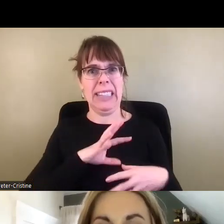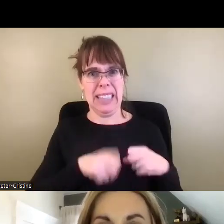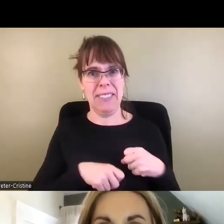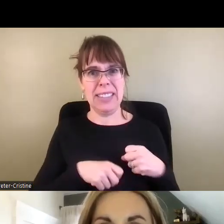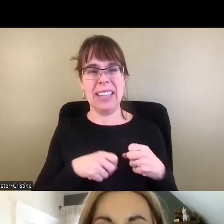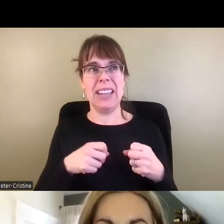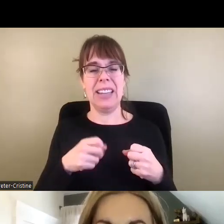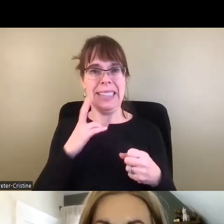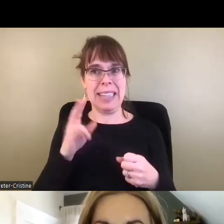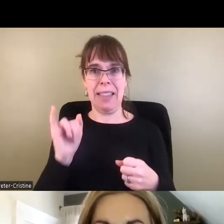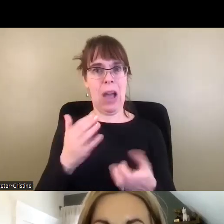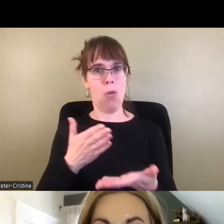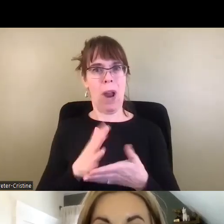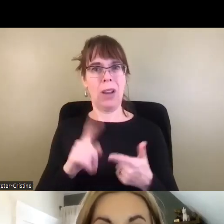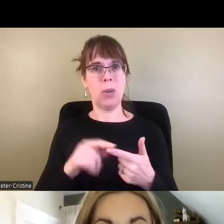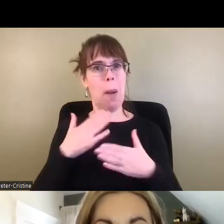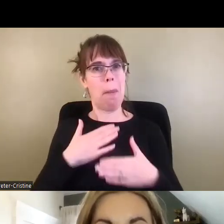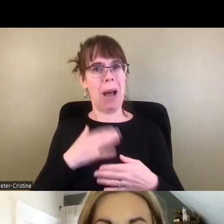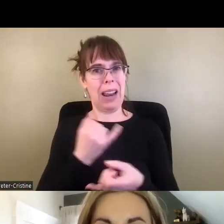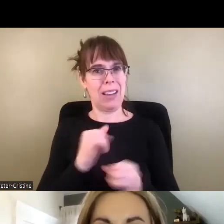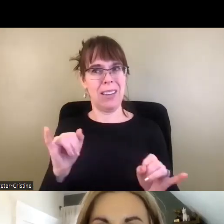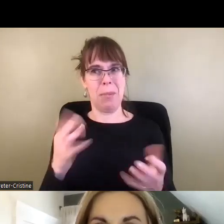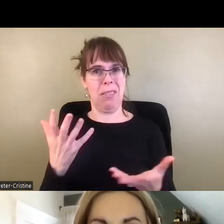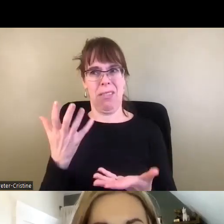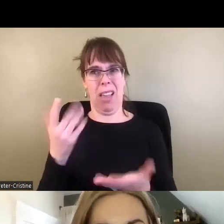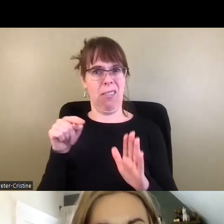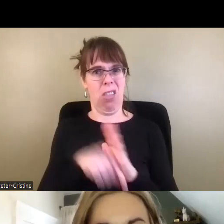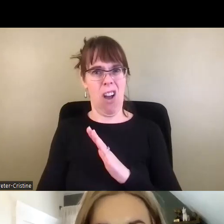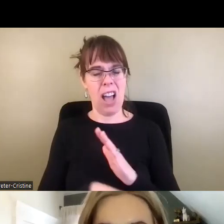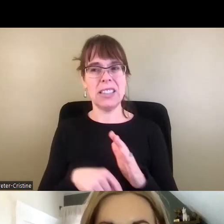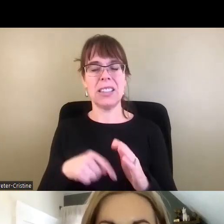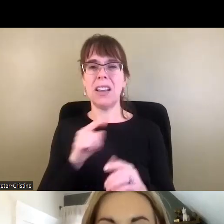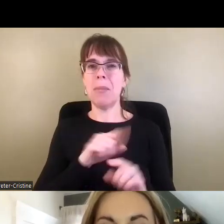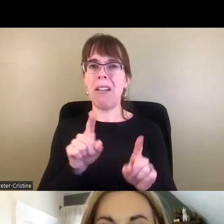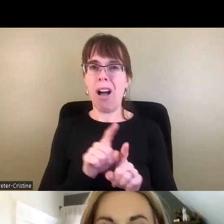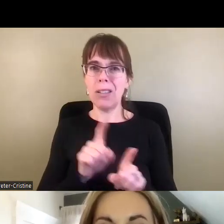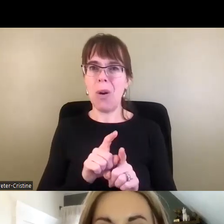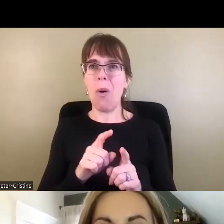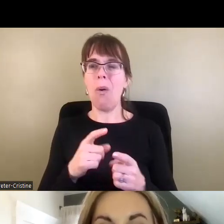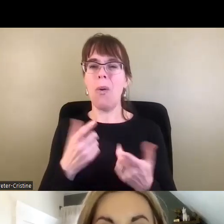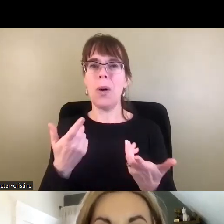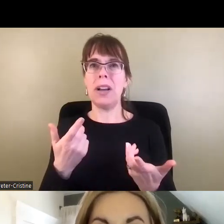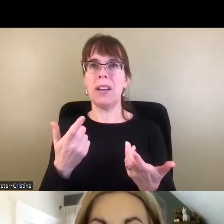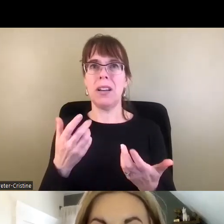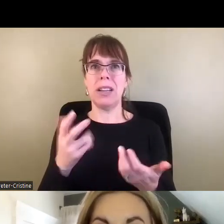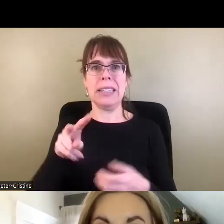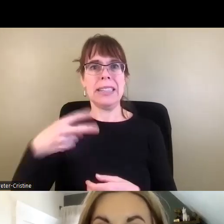right to bodily autonomy lost, but also taking on sort of the secondary trauma of a lot of the folks